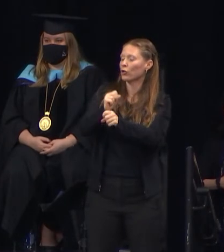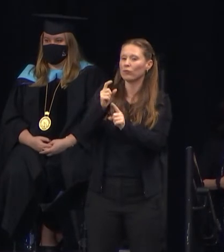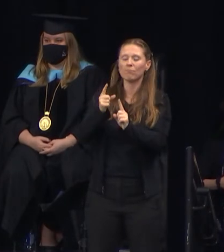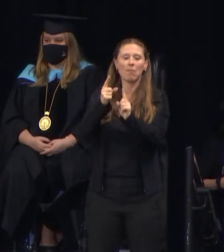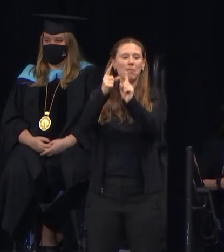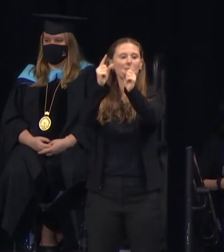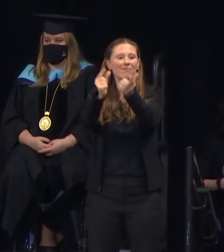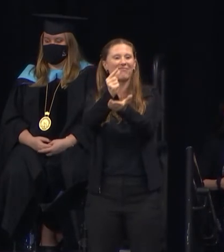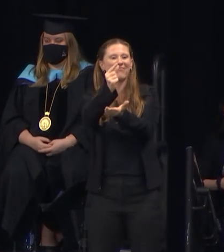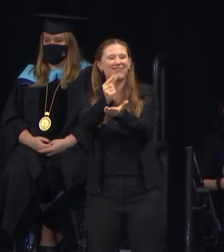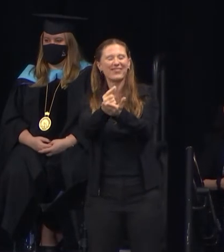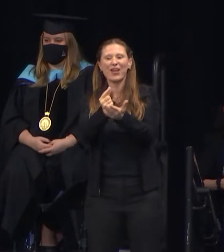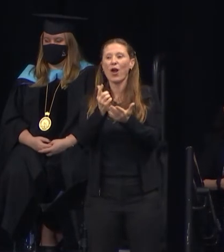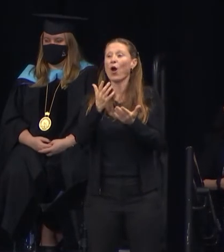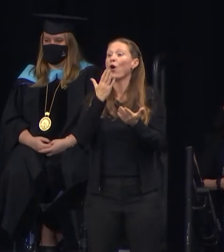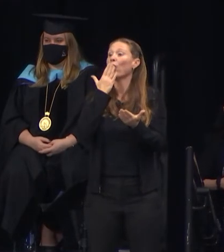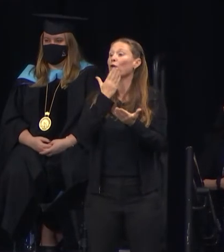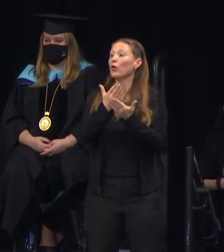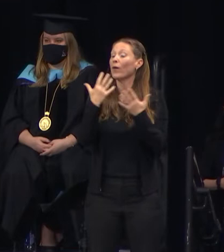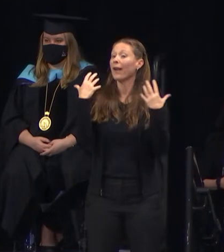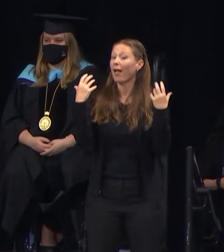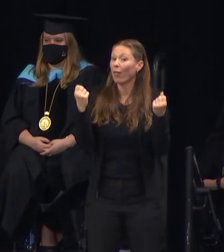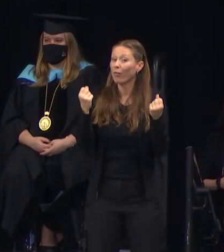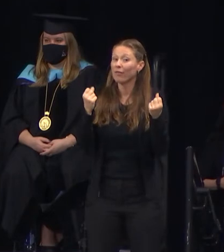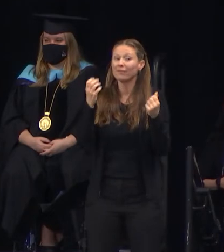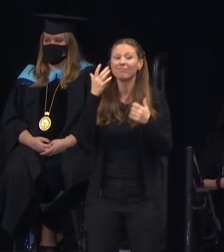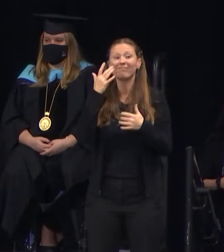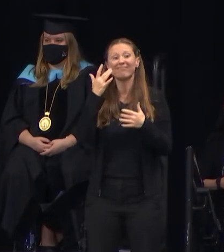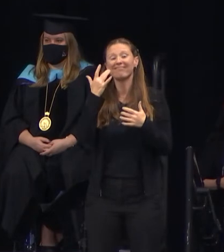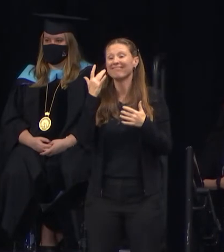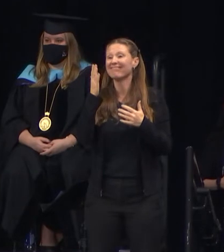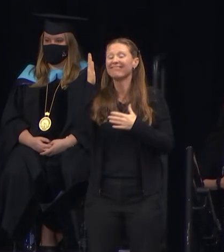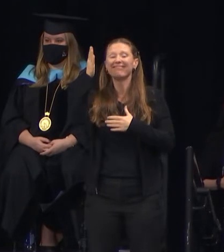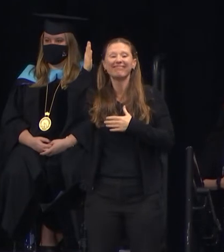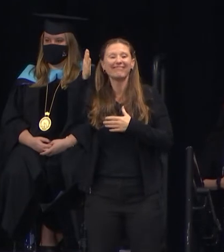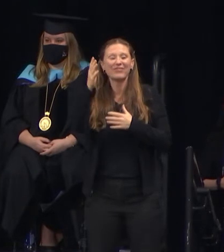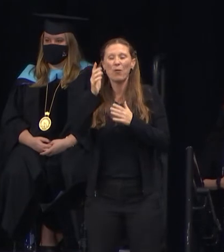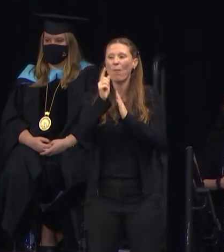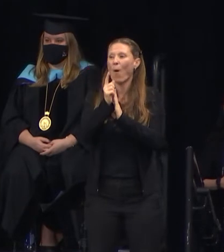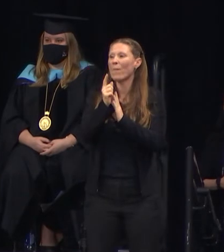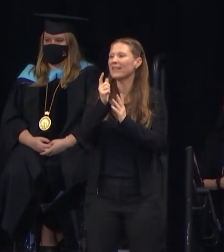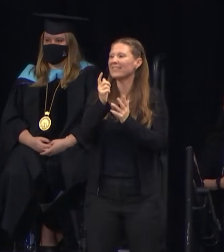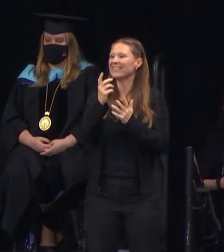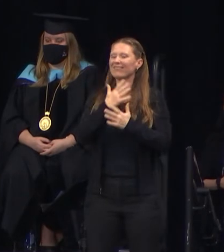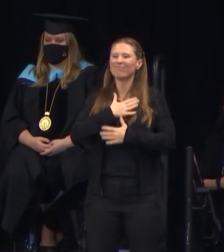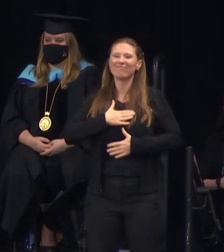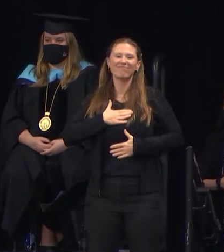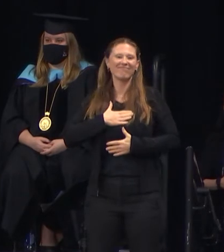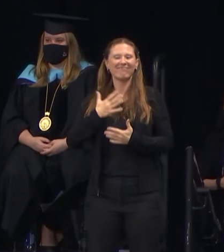We wish you health in your next upcoming moments, and we wish you prosperity in your next future endeavors,